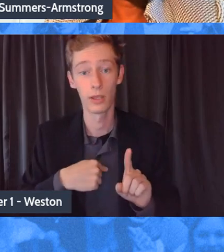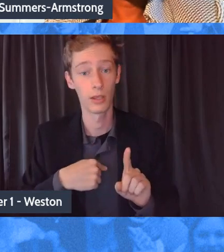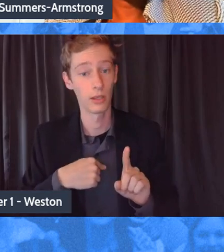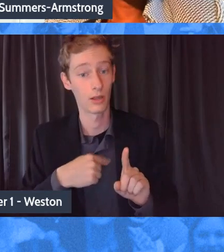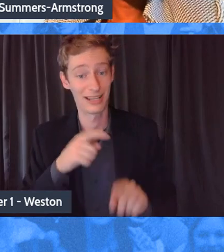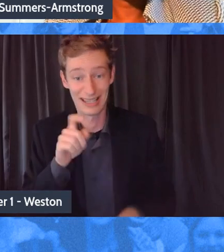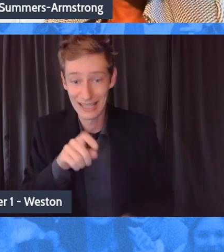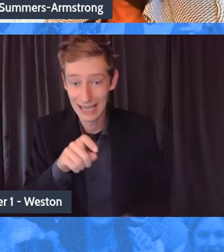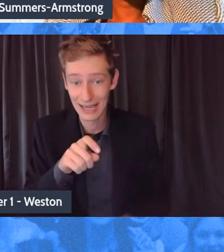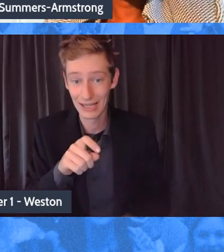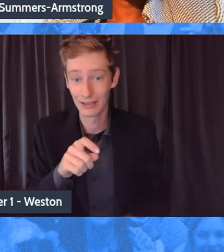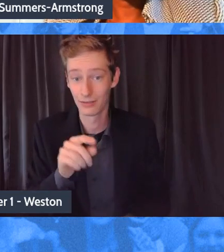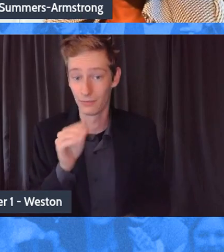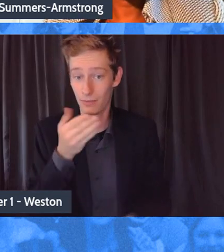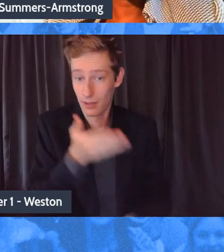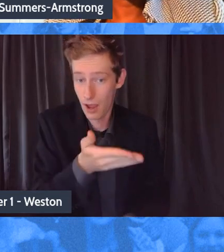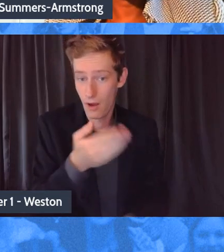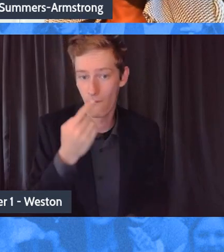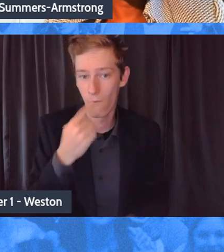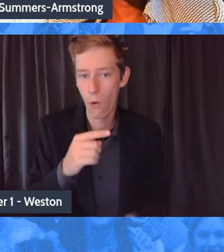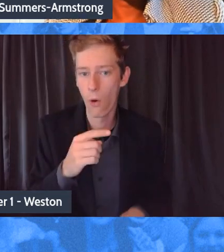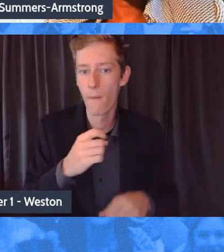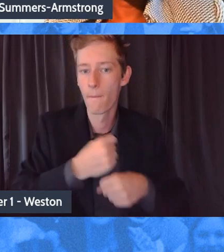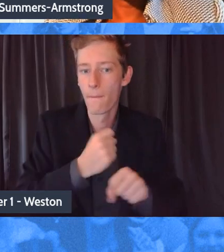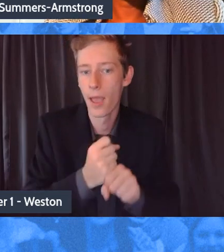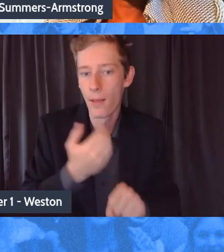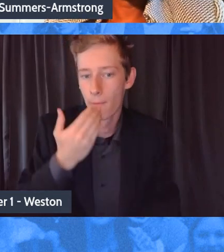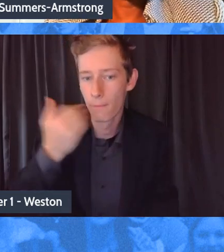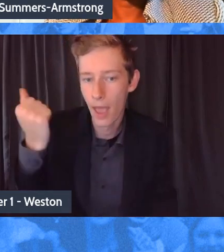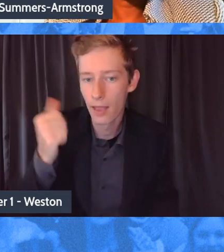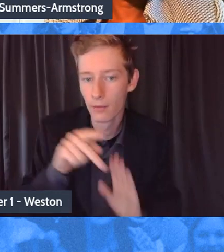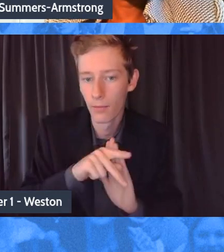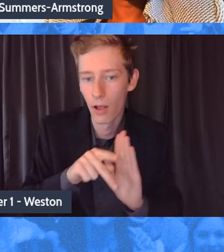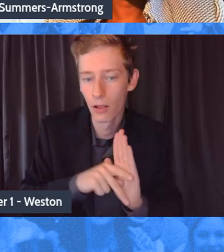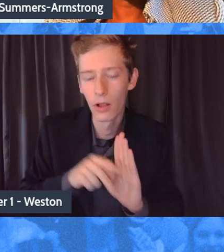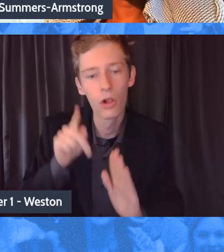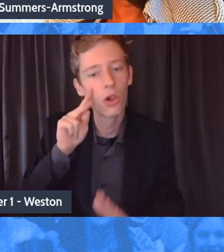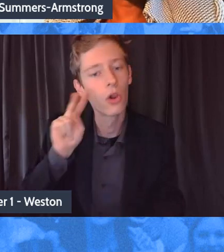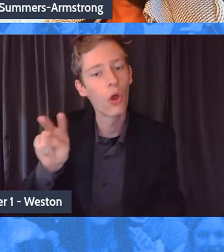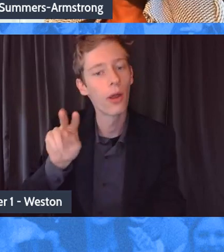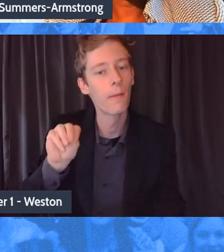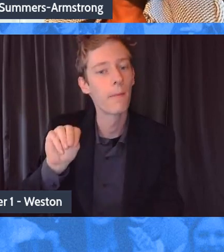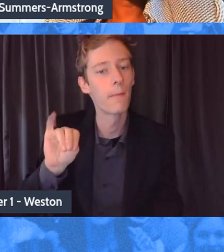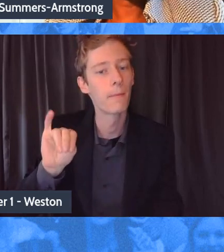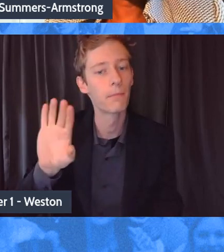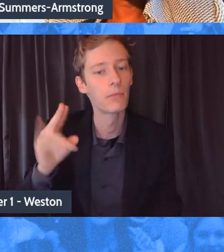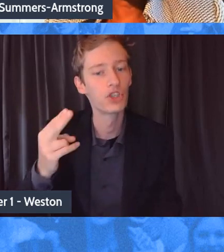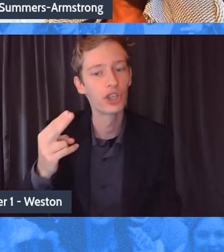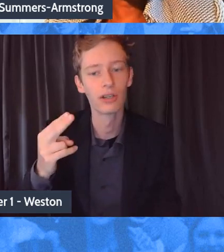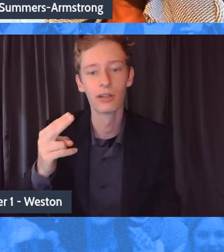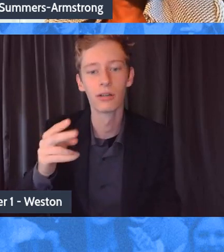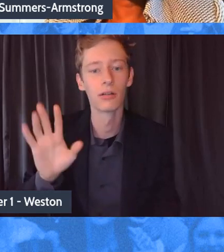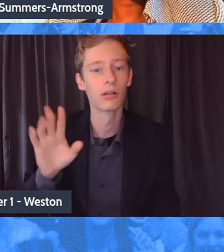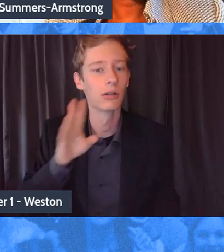And you look at some of the crises that our state, in Michigan or north country are facing, you know, talk about child's care,